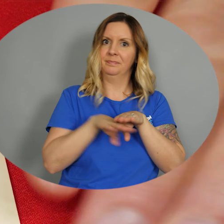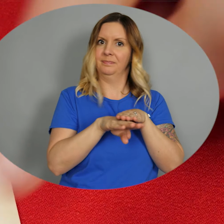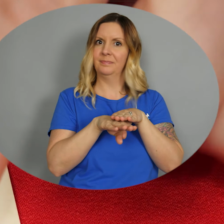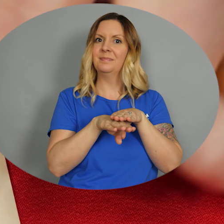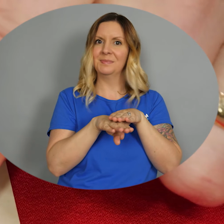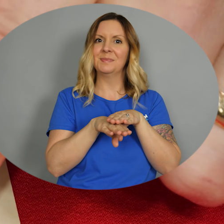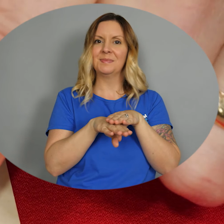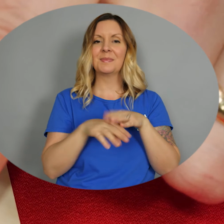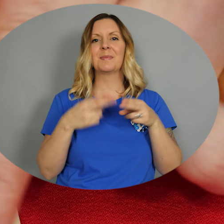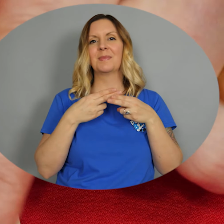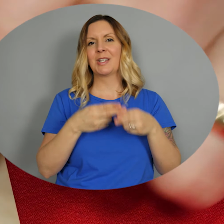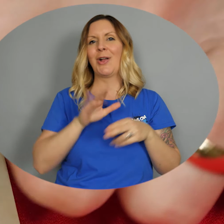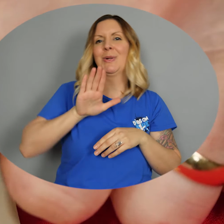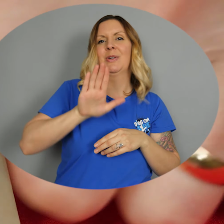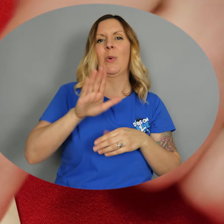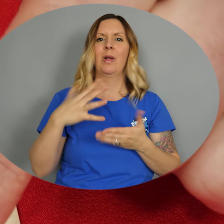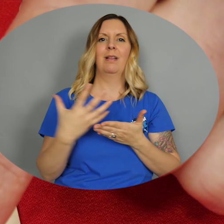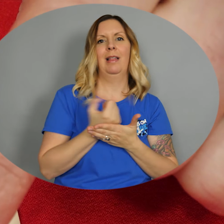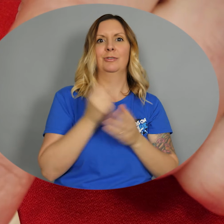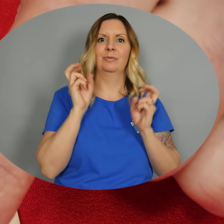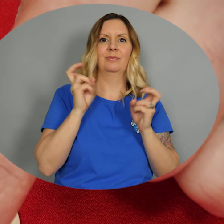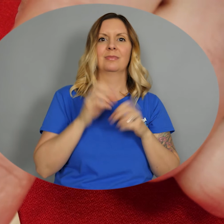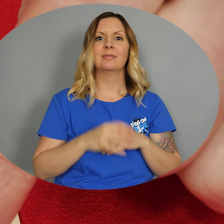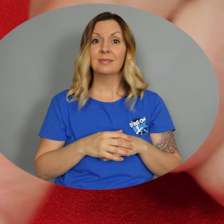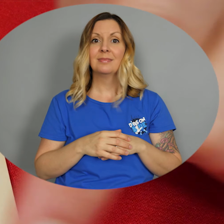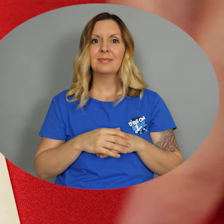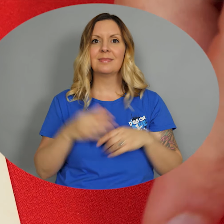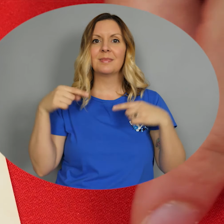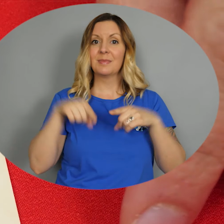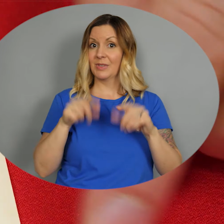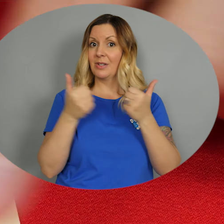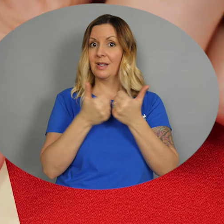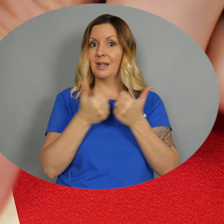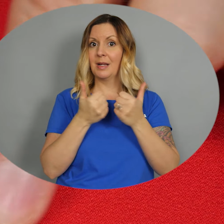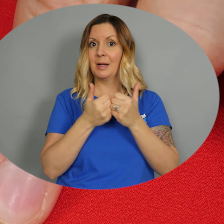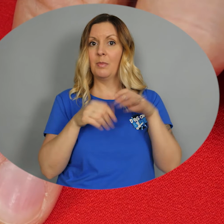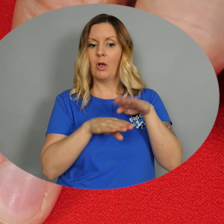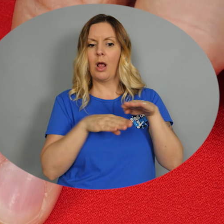known as your collection, which you’re reminded of here. You can always look at your own collection